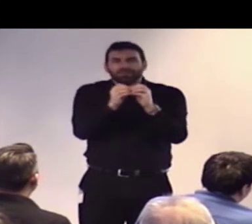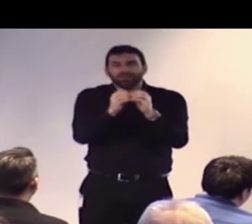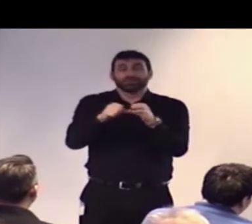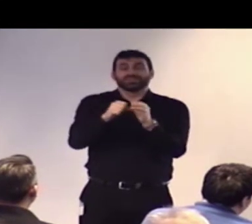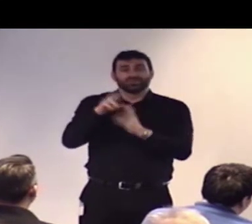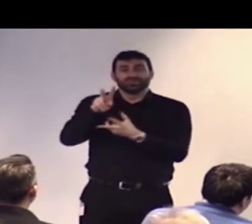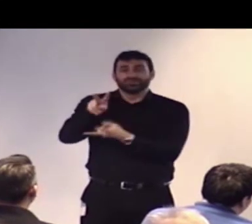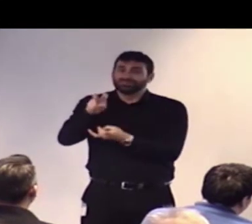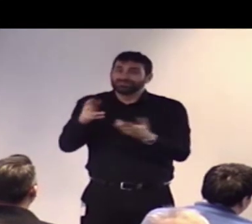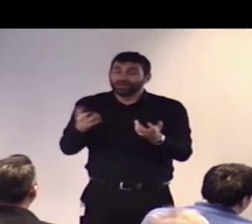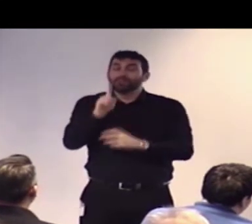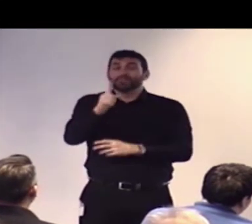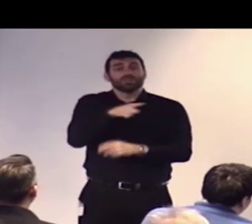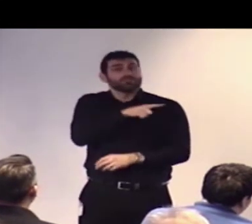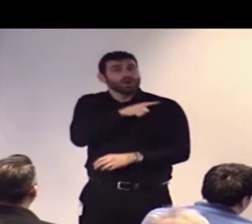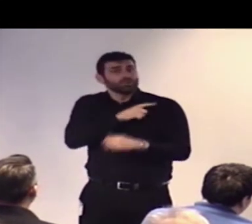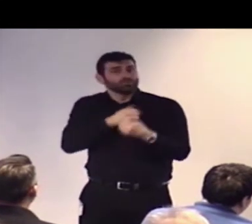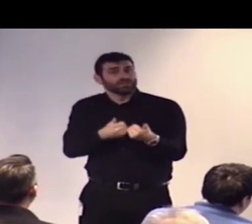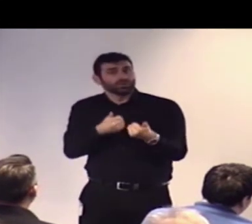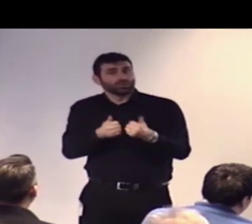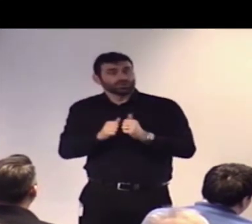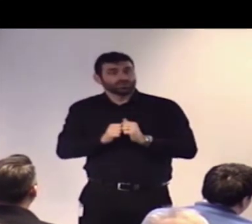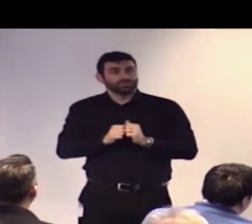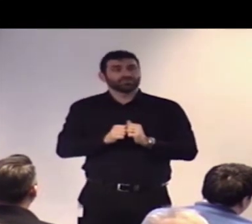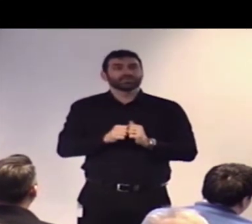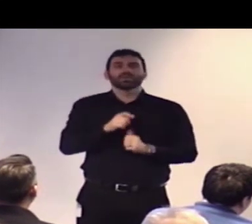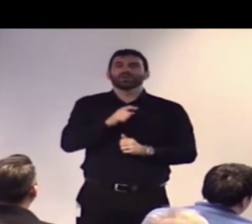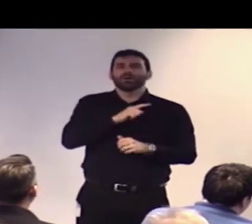And the purpose of it is basically for the first time everybody in health and care, all